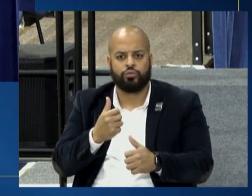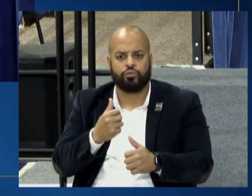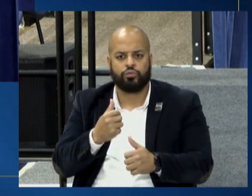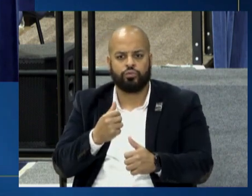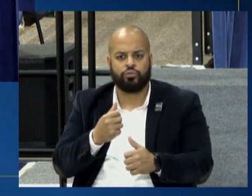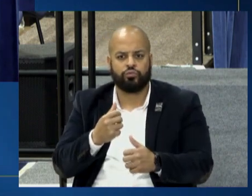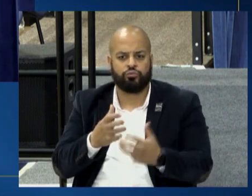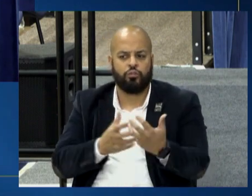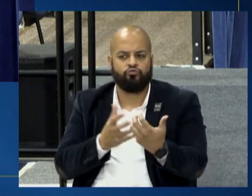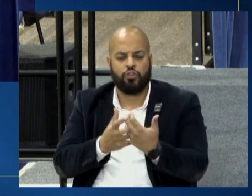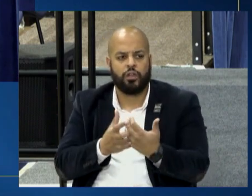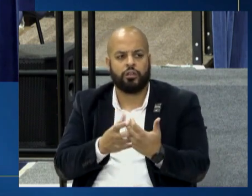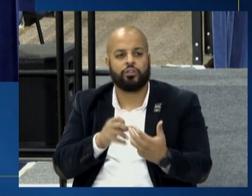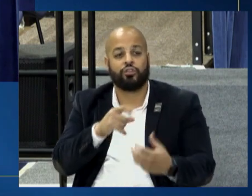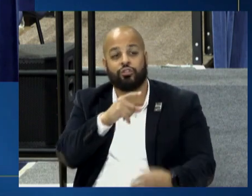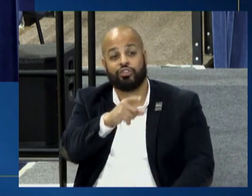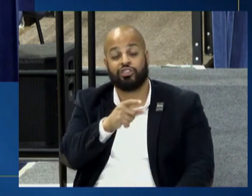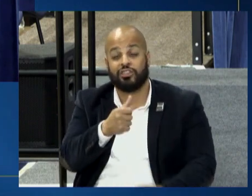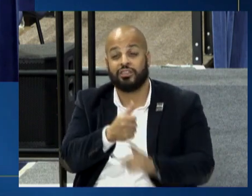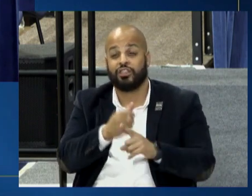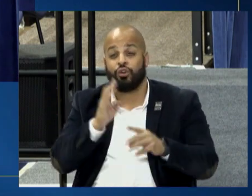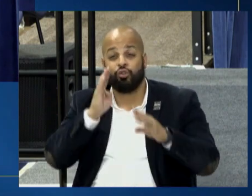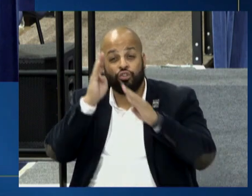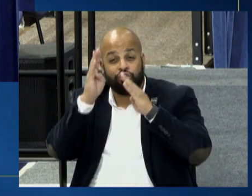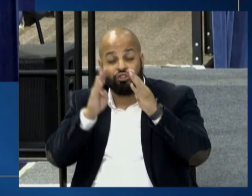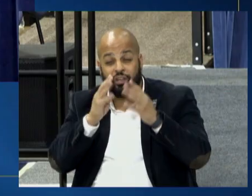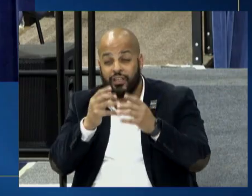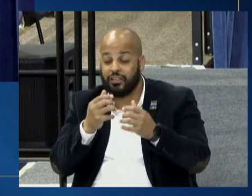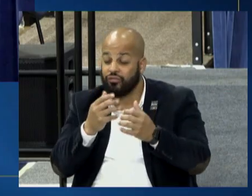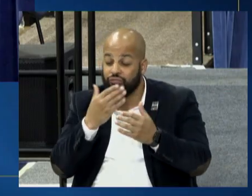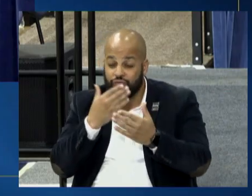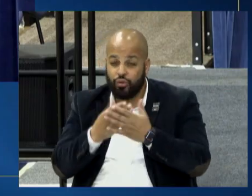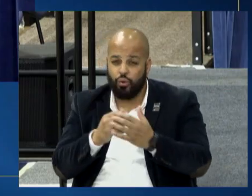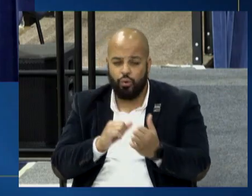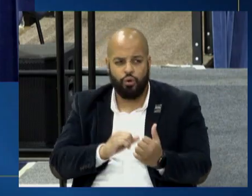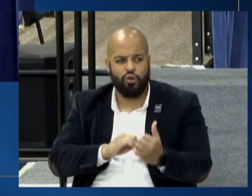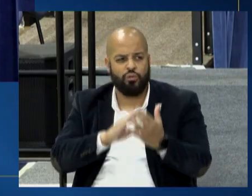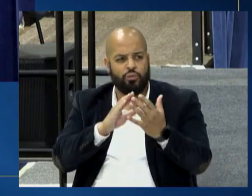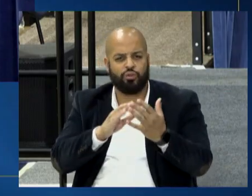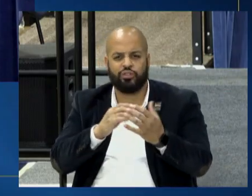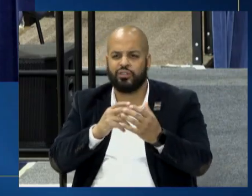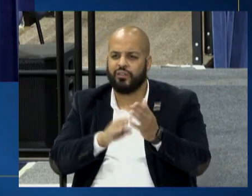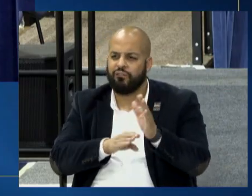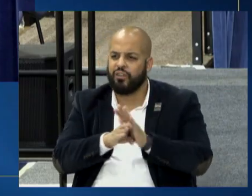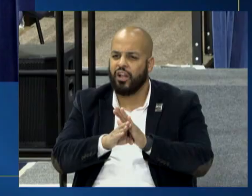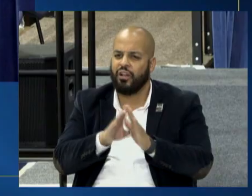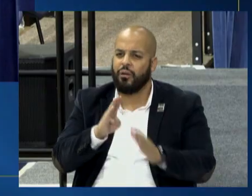And so, she's created this really innovative approach to develop new biomarkers that can be